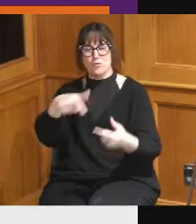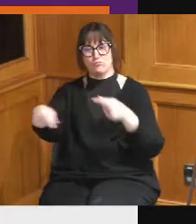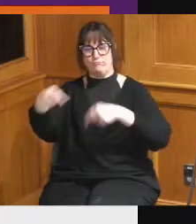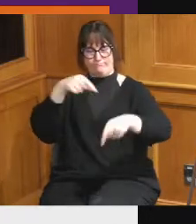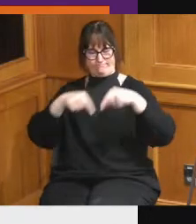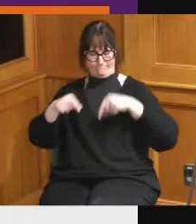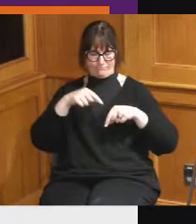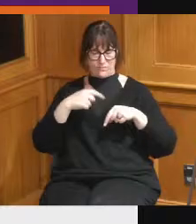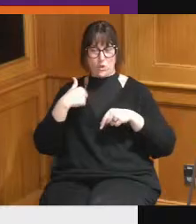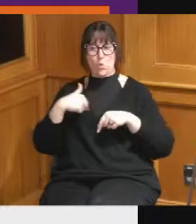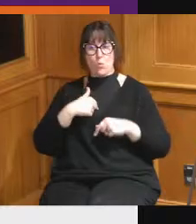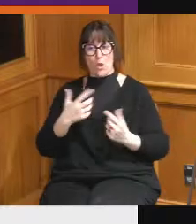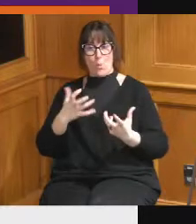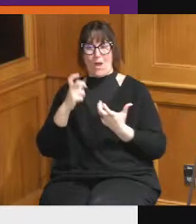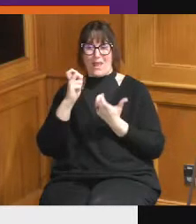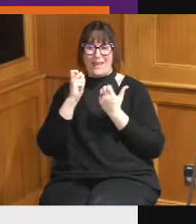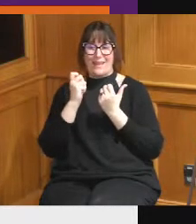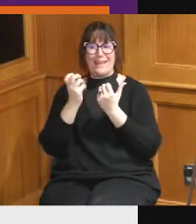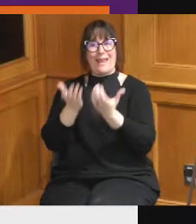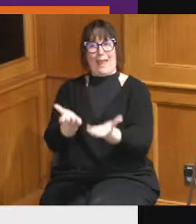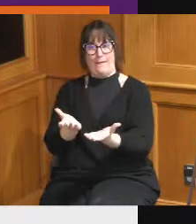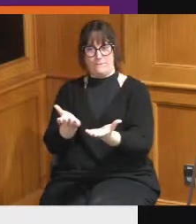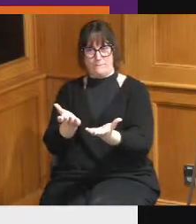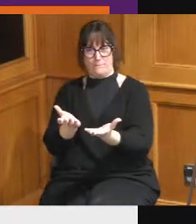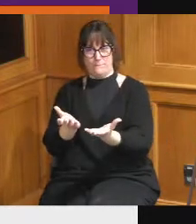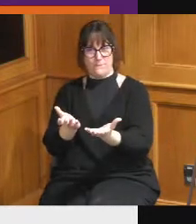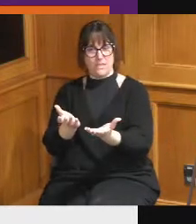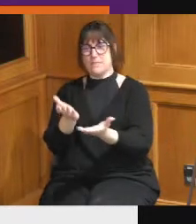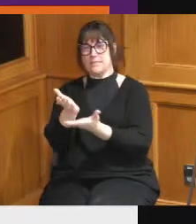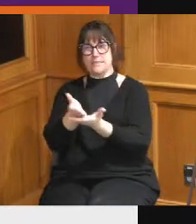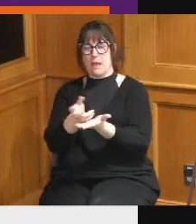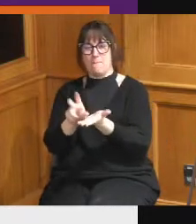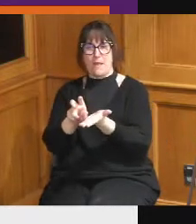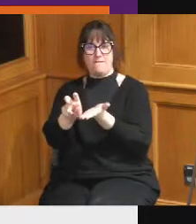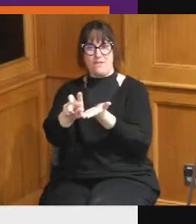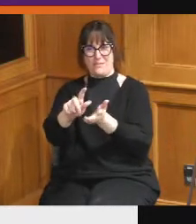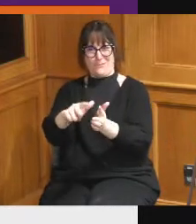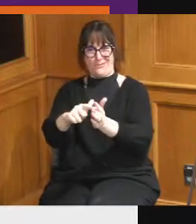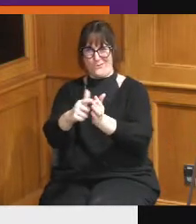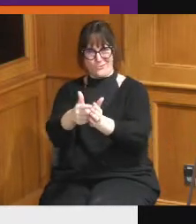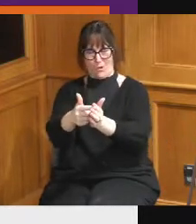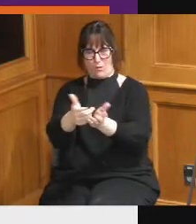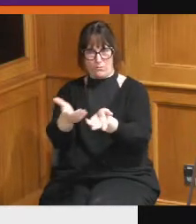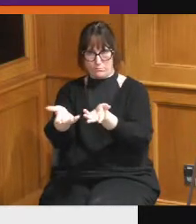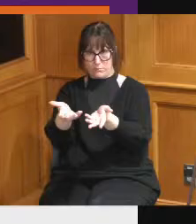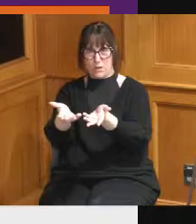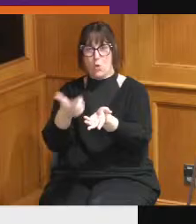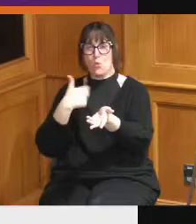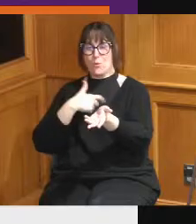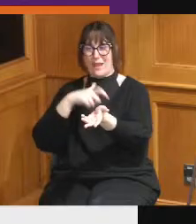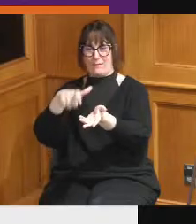we want to give you some catalytic investment at the beginning and we need to figure out how to do